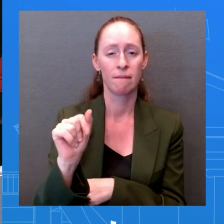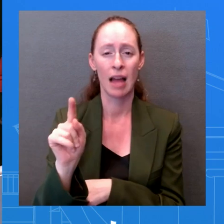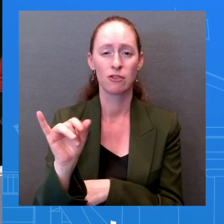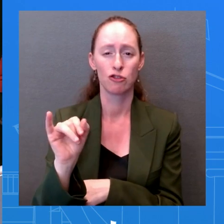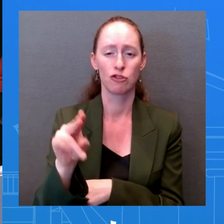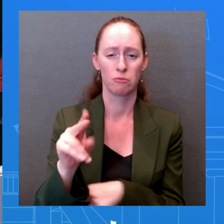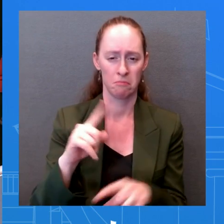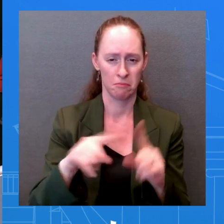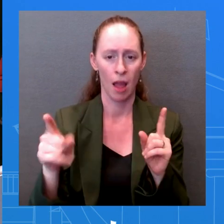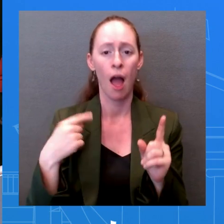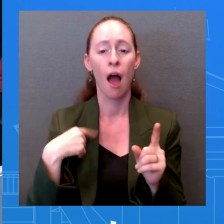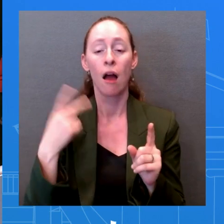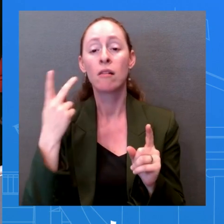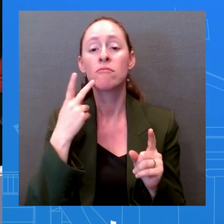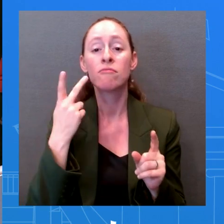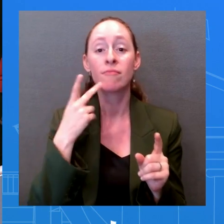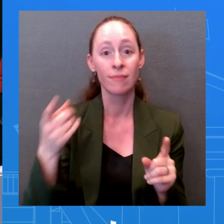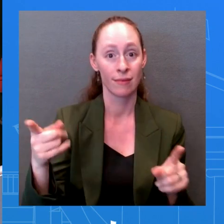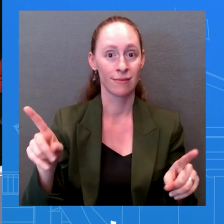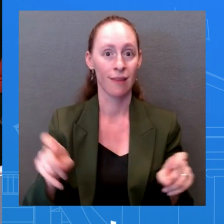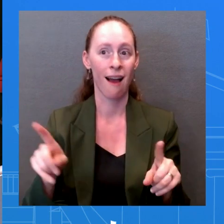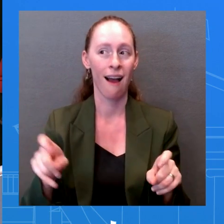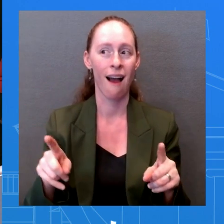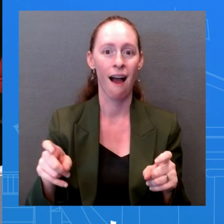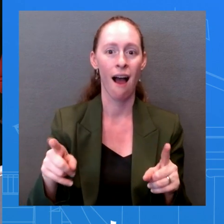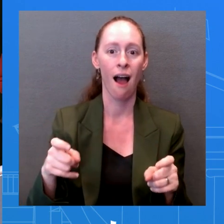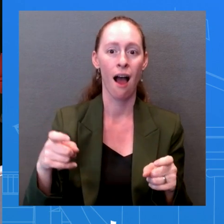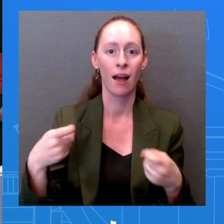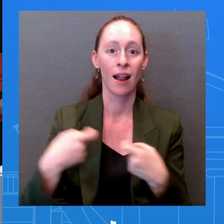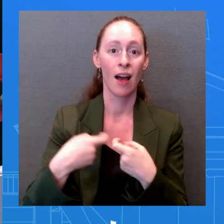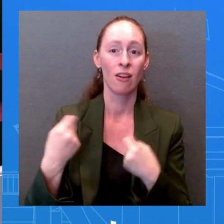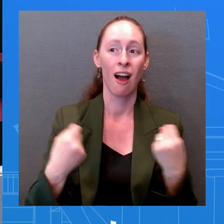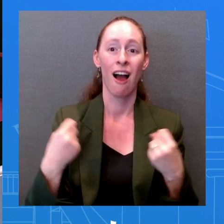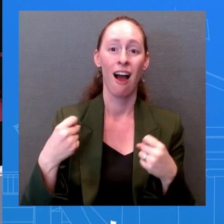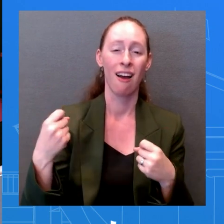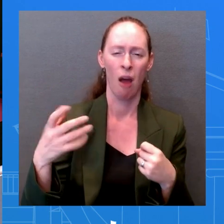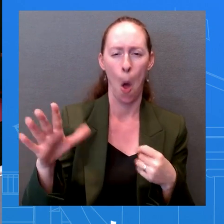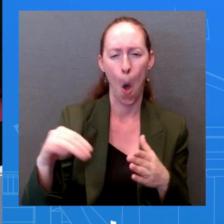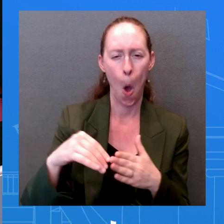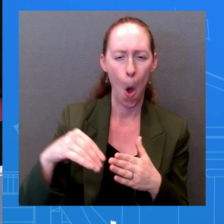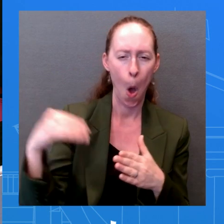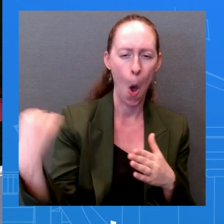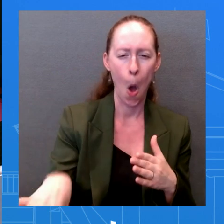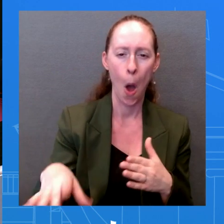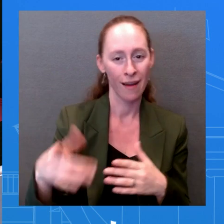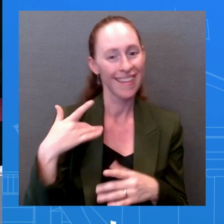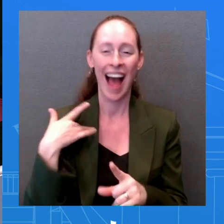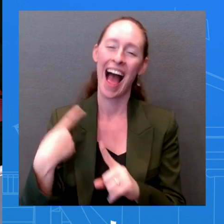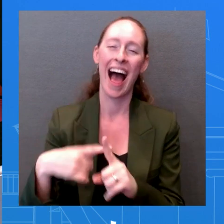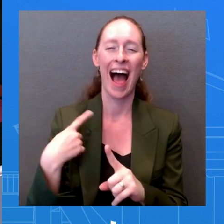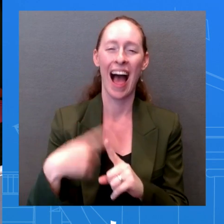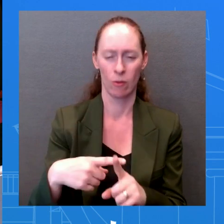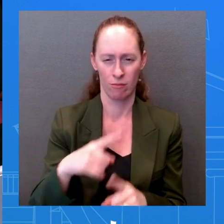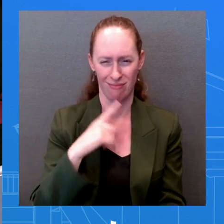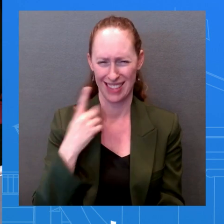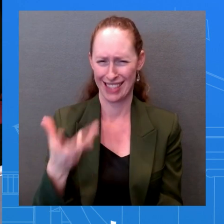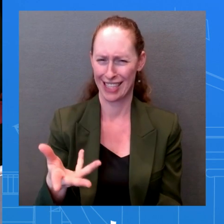Is there -- do you have a response to critics who say that this administration is "out of touch"? Ms. Jean-Pierre: But can you say that one more time? The President dismissed --